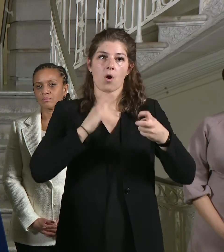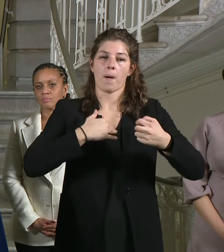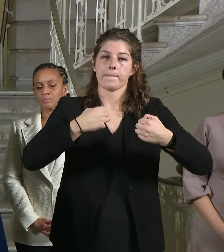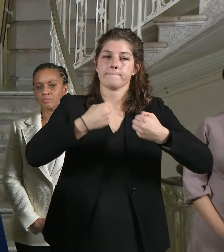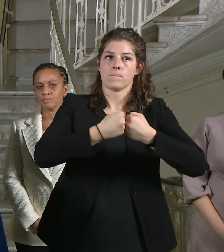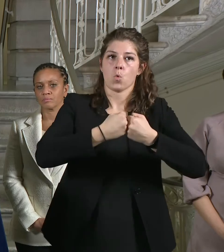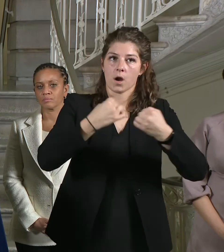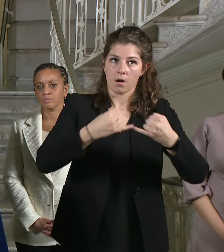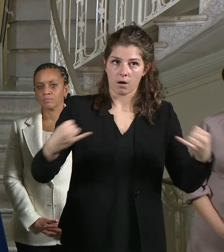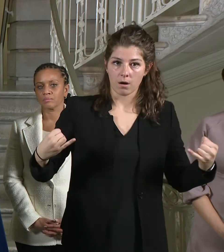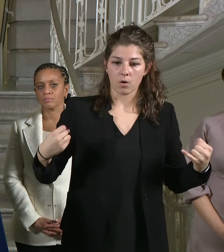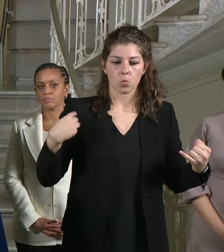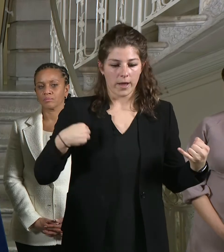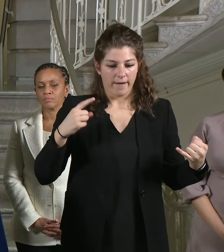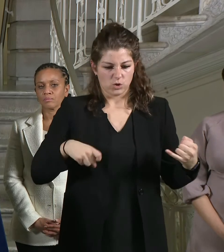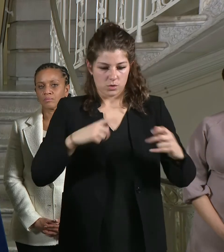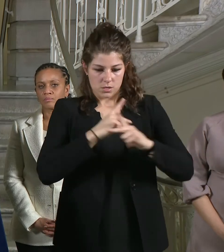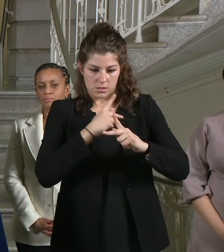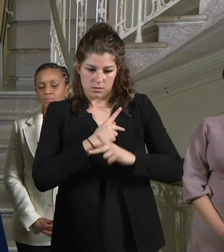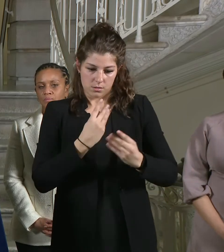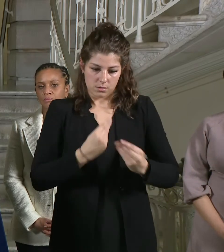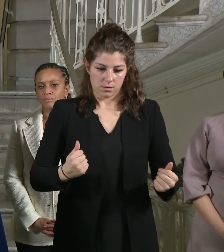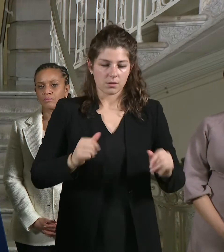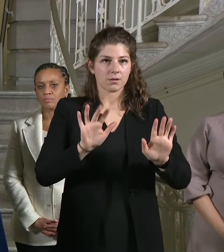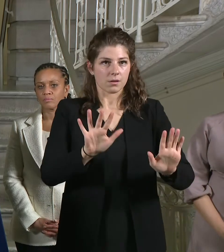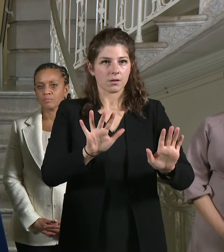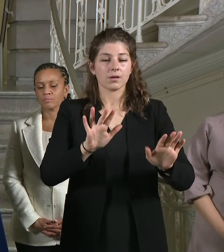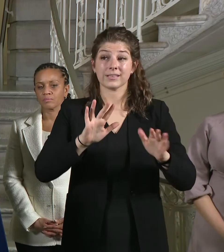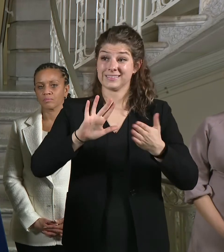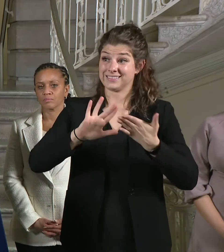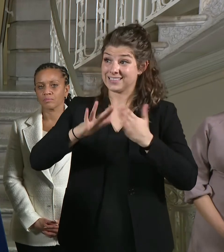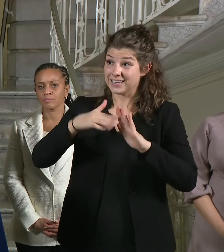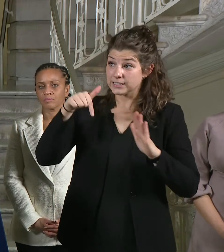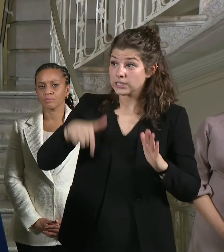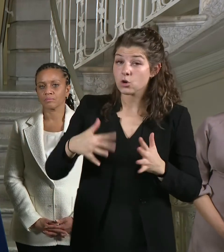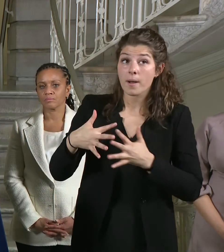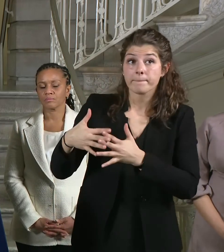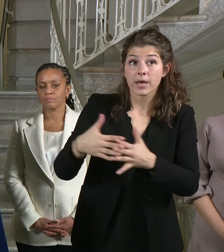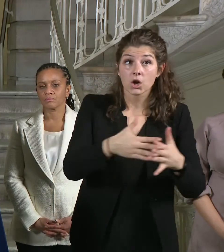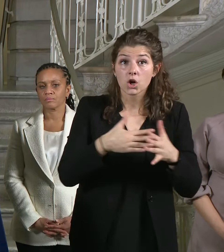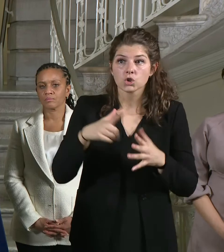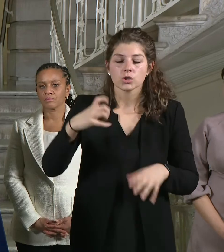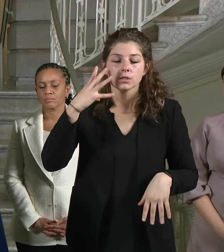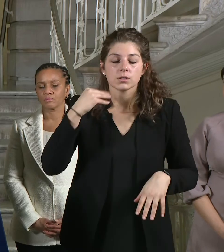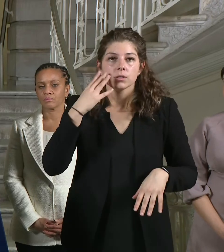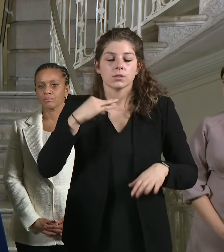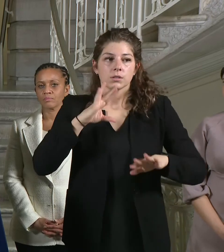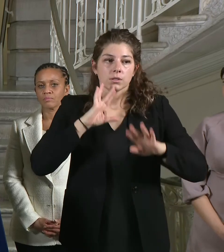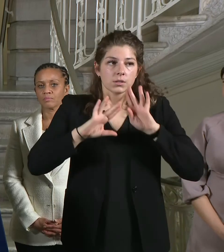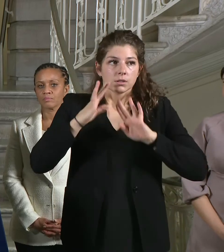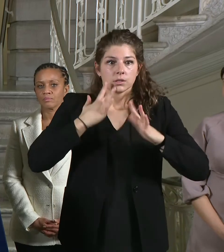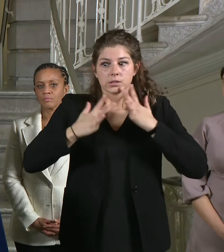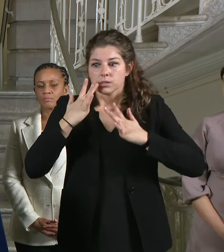ON THAT. THAT DOES NOT SOLVE THE PROBLEM. THE PROBLEM IS A NATIONAL PROBLEM